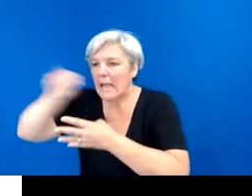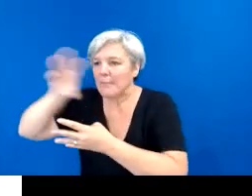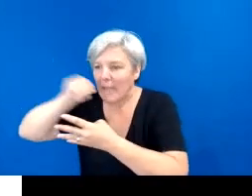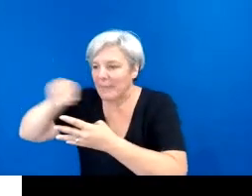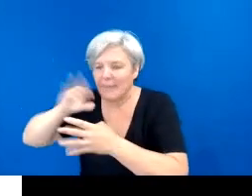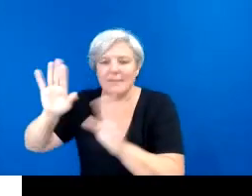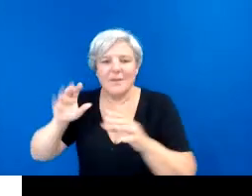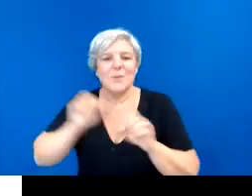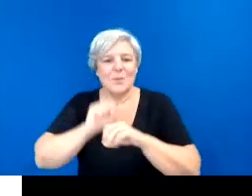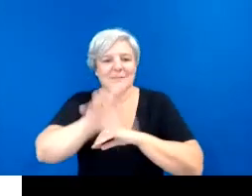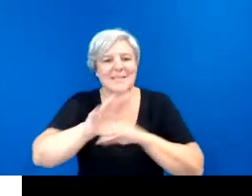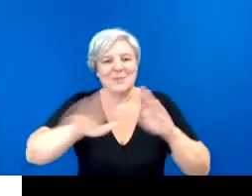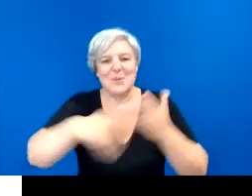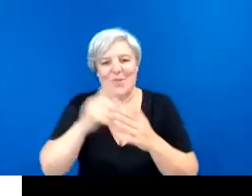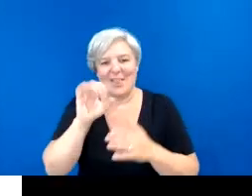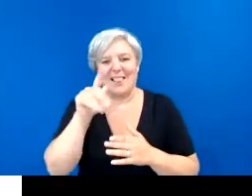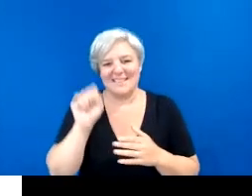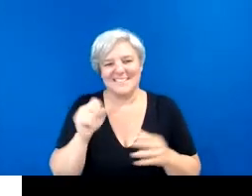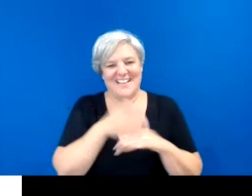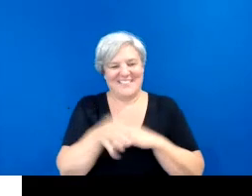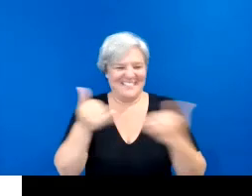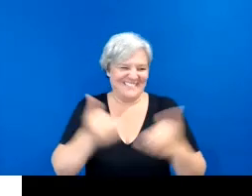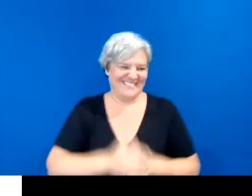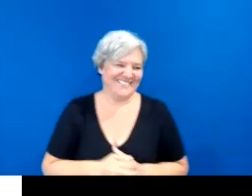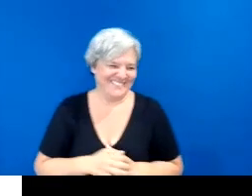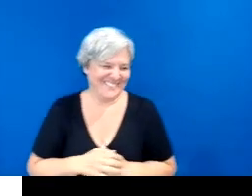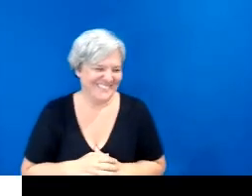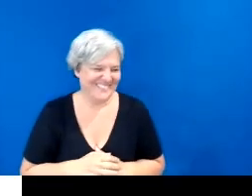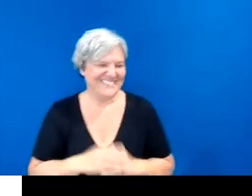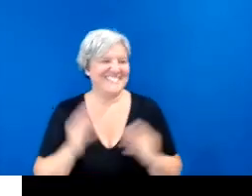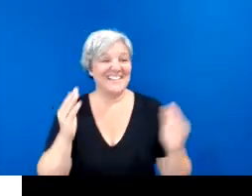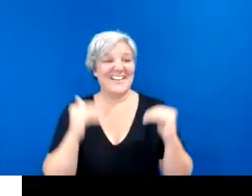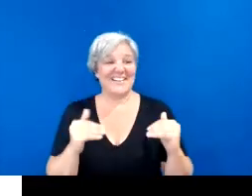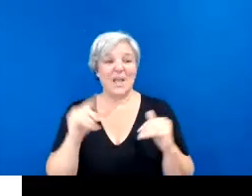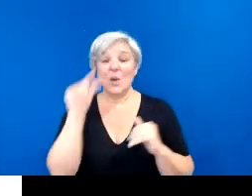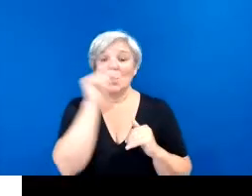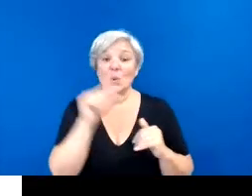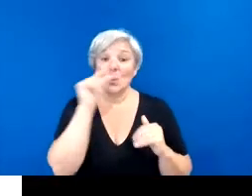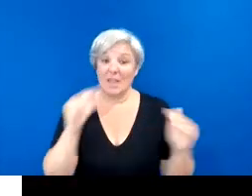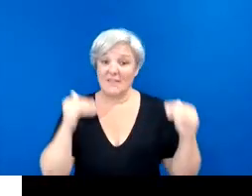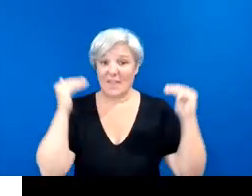We can send you the list after today. Okay. And then Google advanced Search is